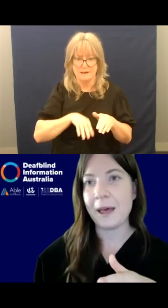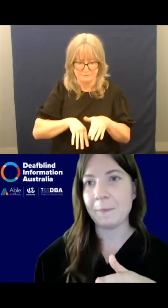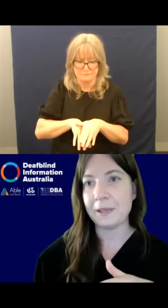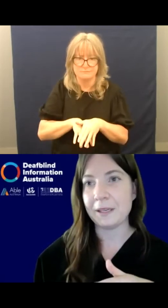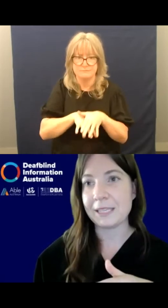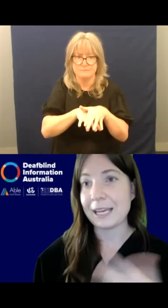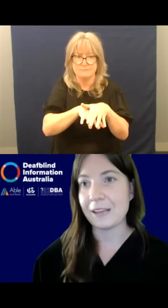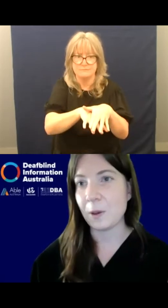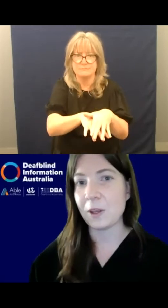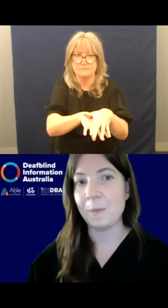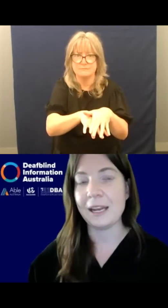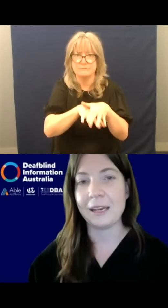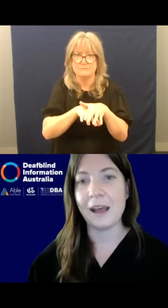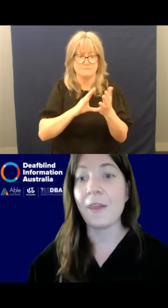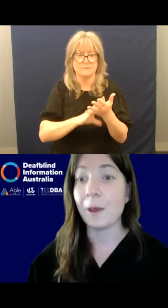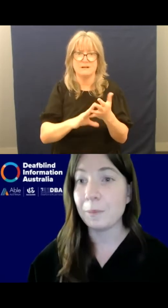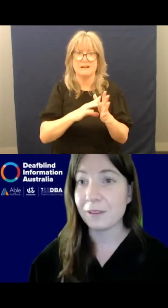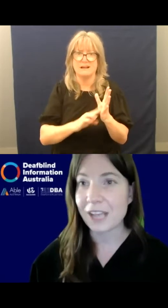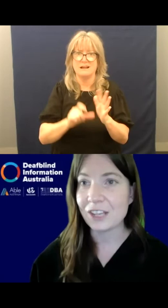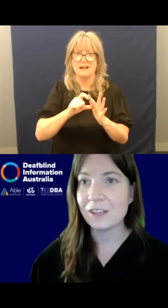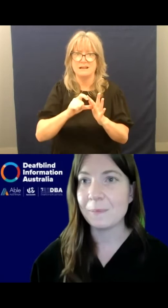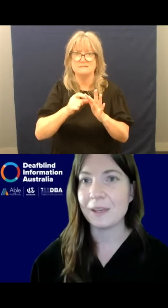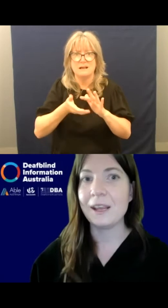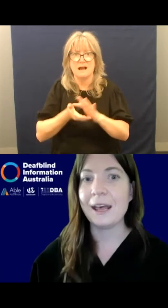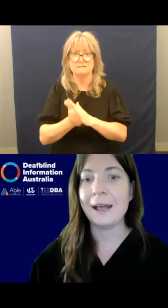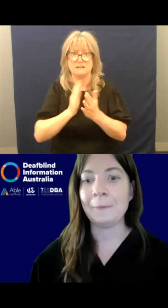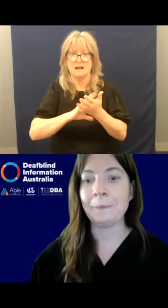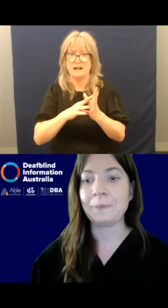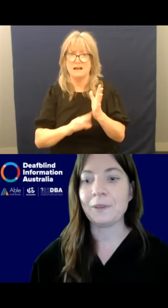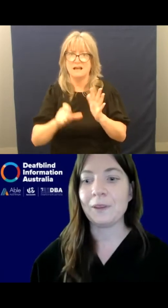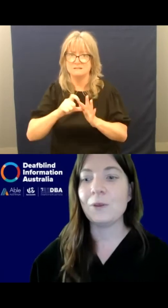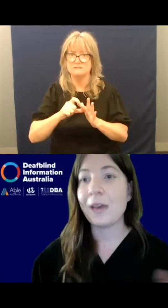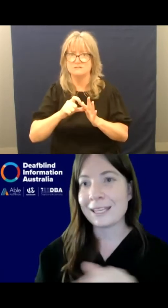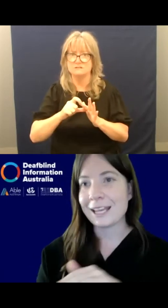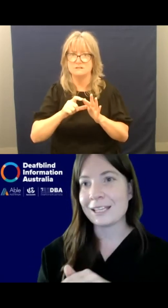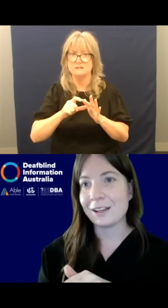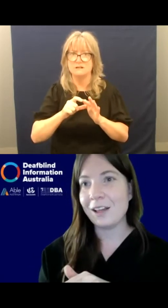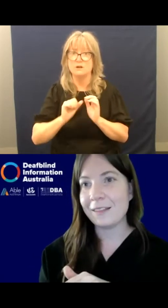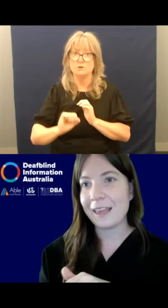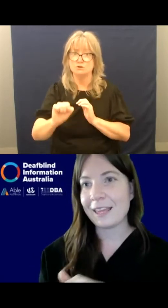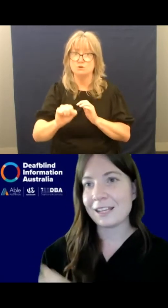a technique spoken about in other presentations, but your hand under the client's hand and just